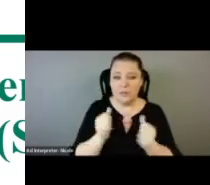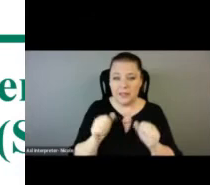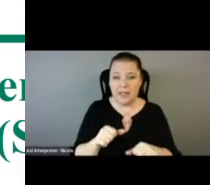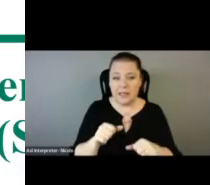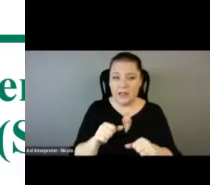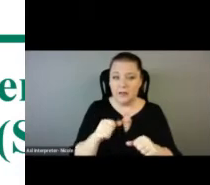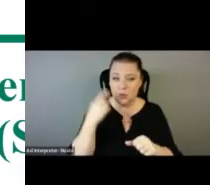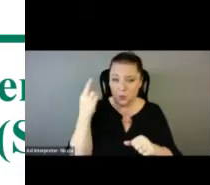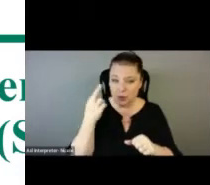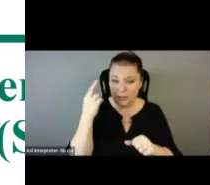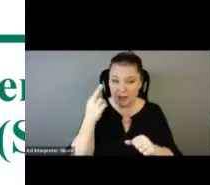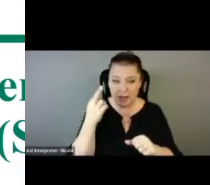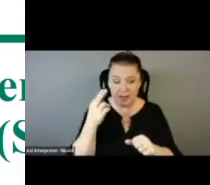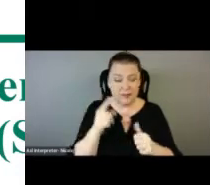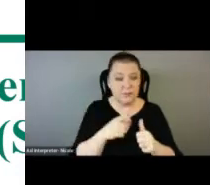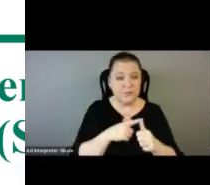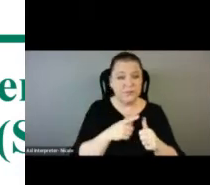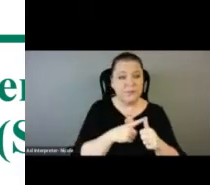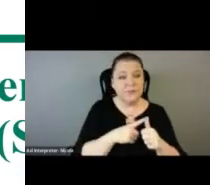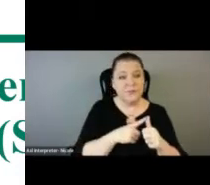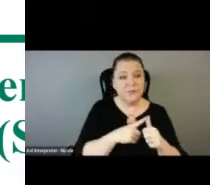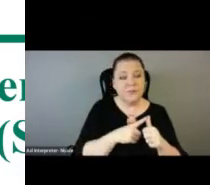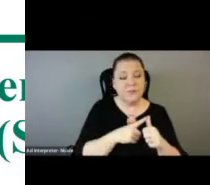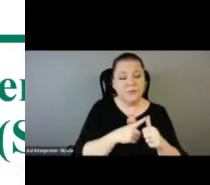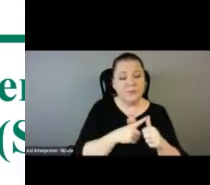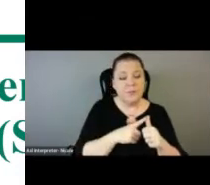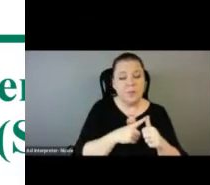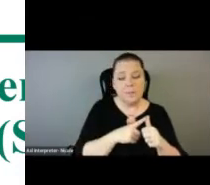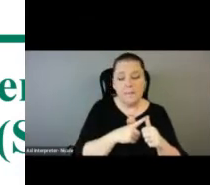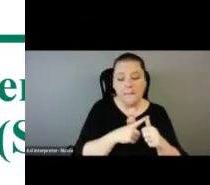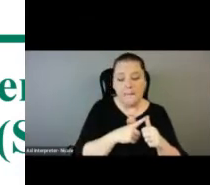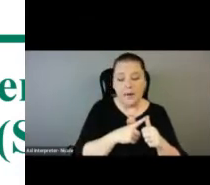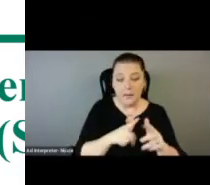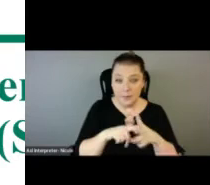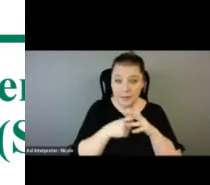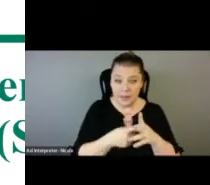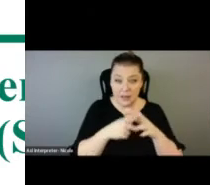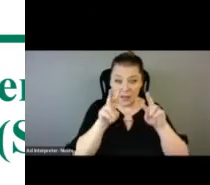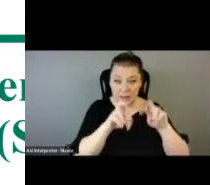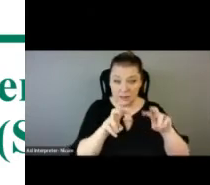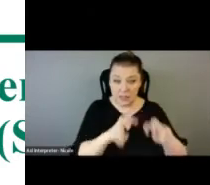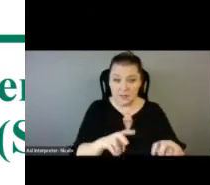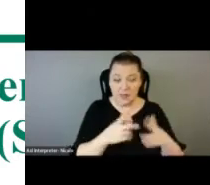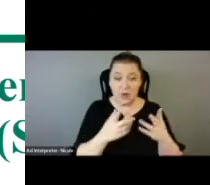is one at, at the initial assessment, what are the the